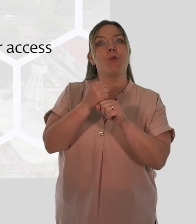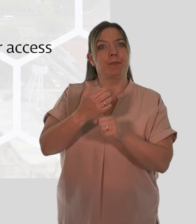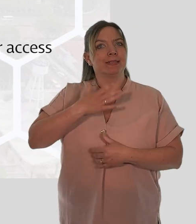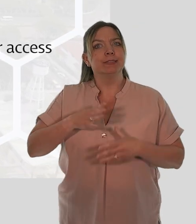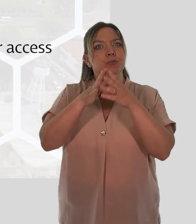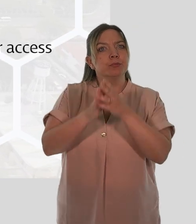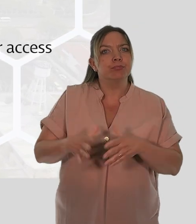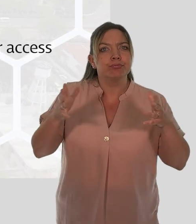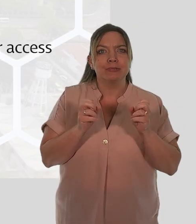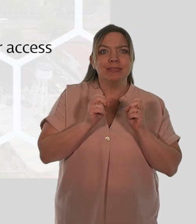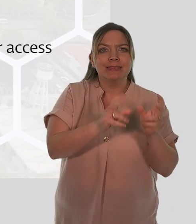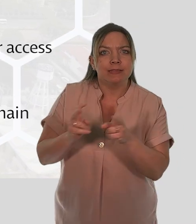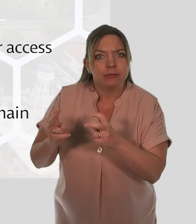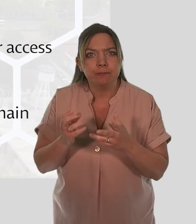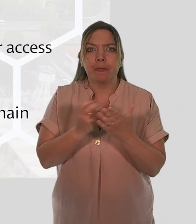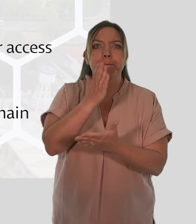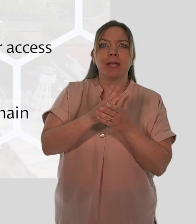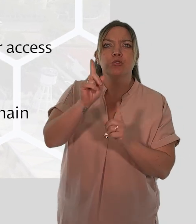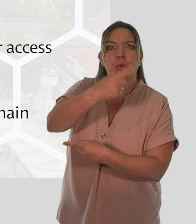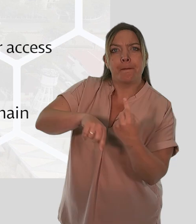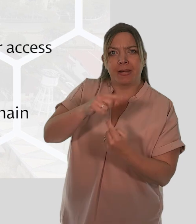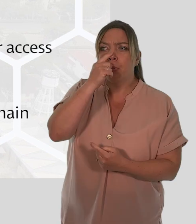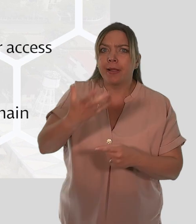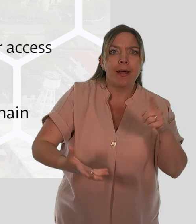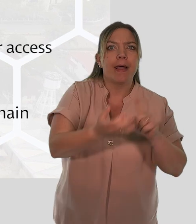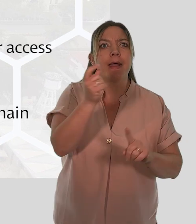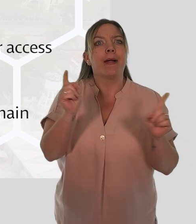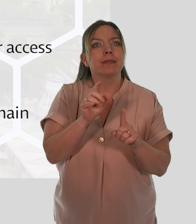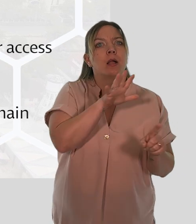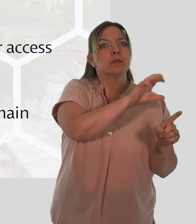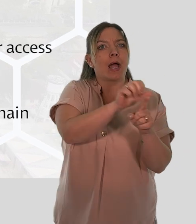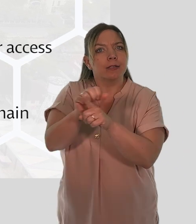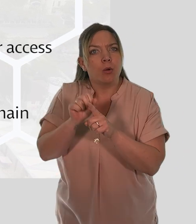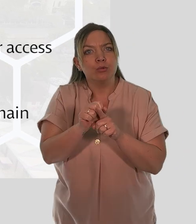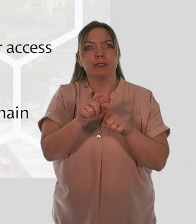versions of multi-domain intervention trials comprising of diet,